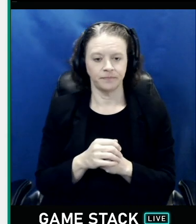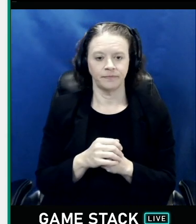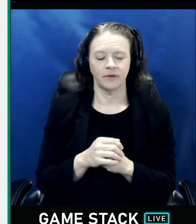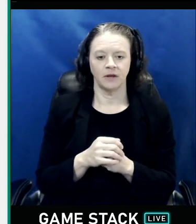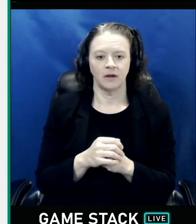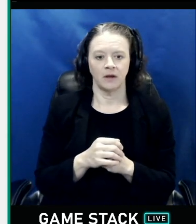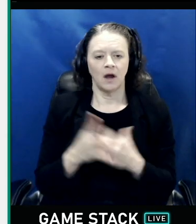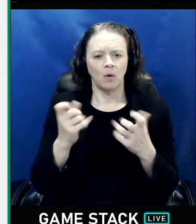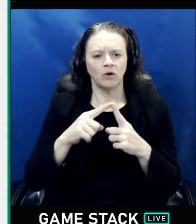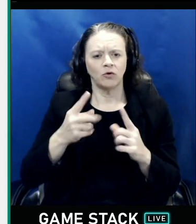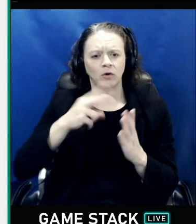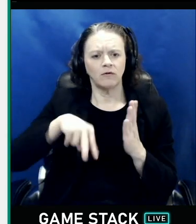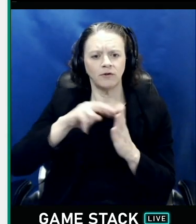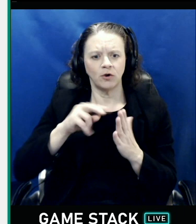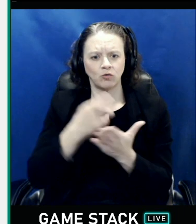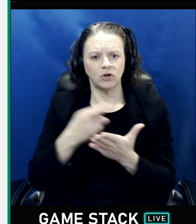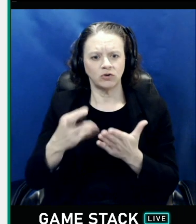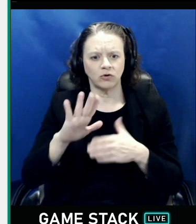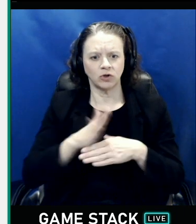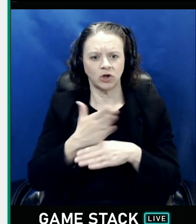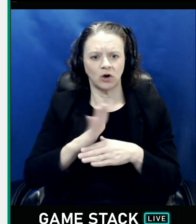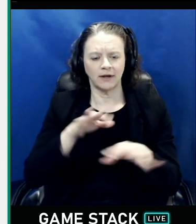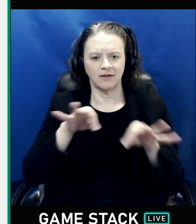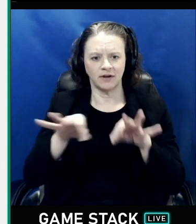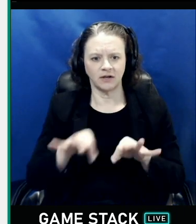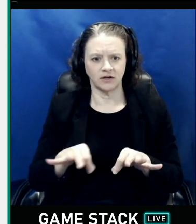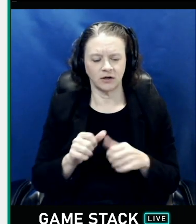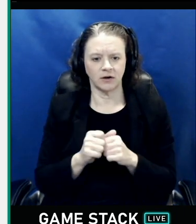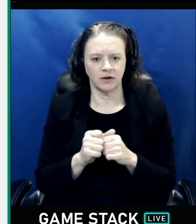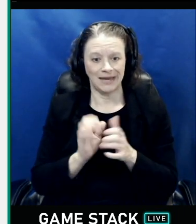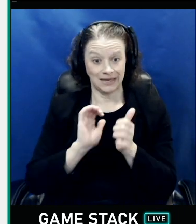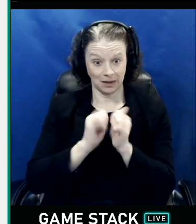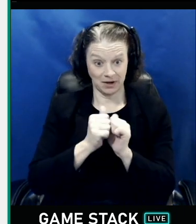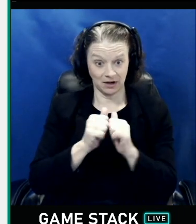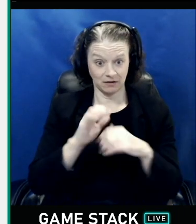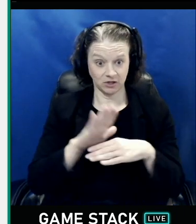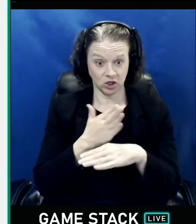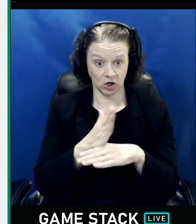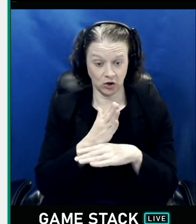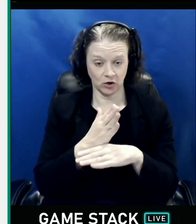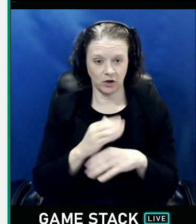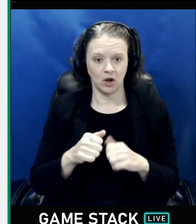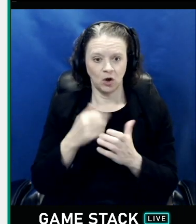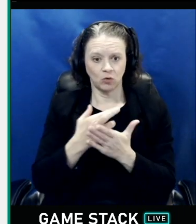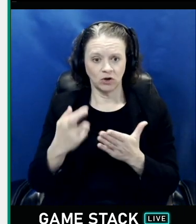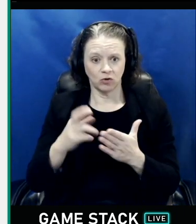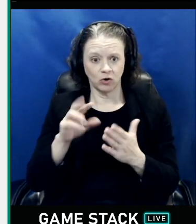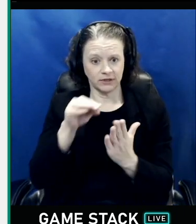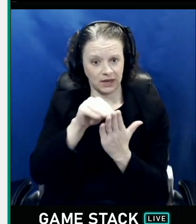Let us review resource sharing definitions. Competitively shared. Resource entries are assigned on demand.